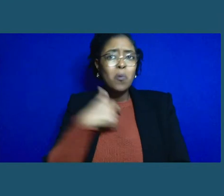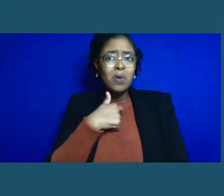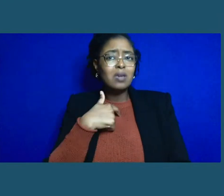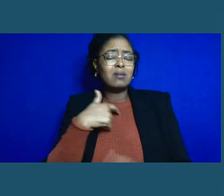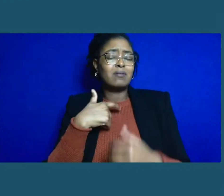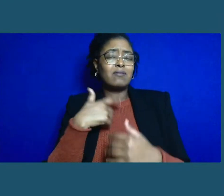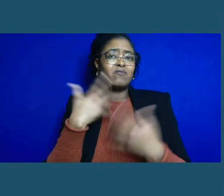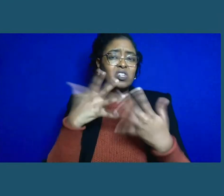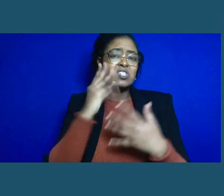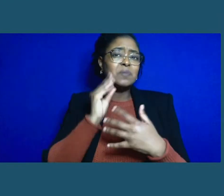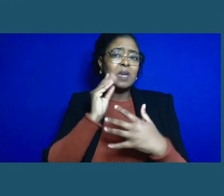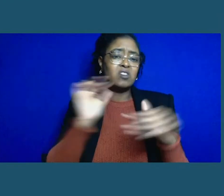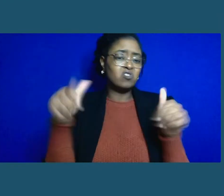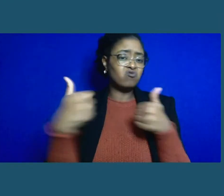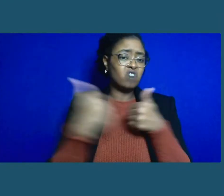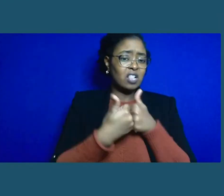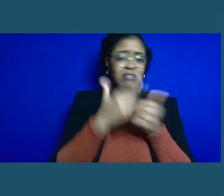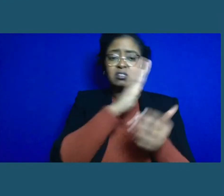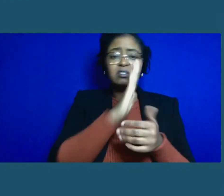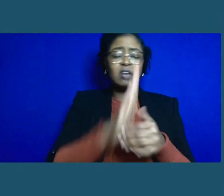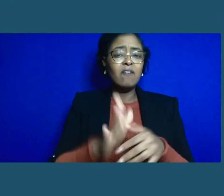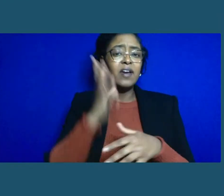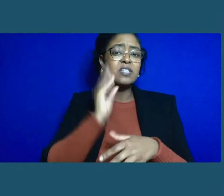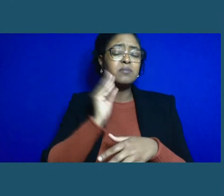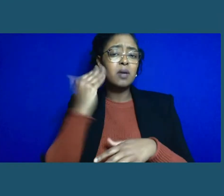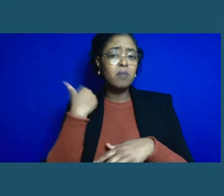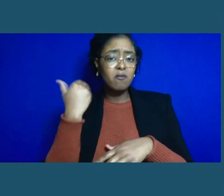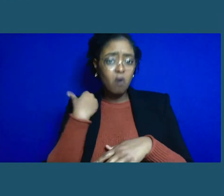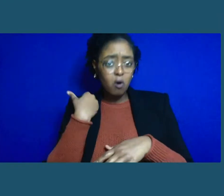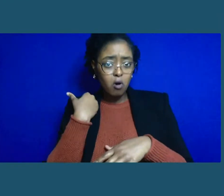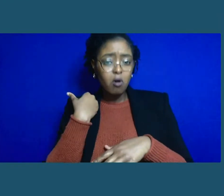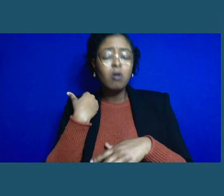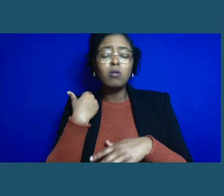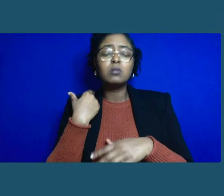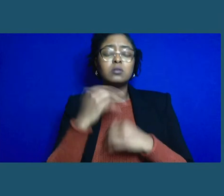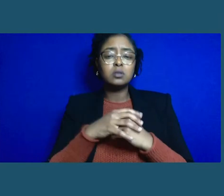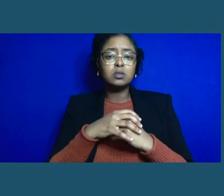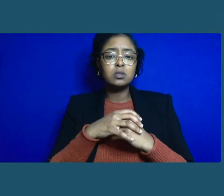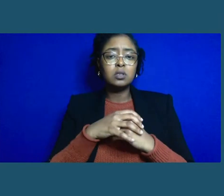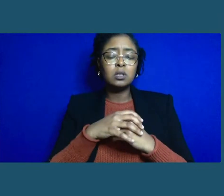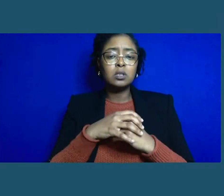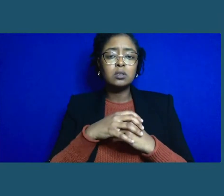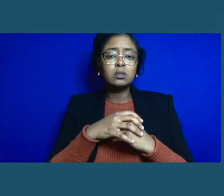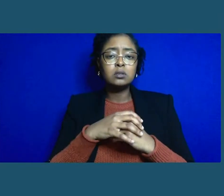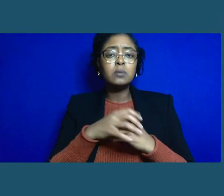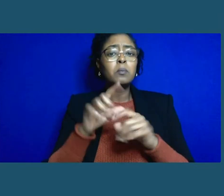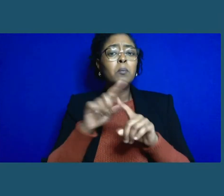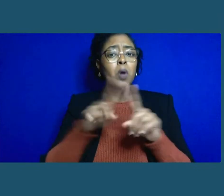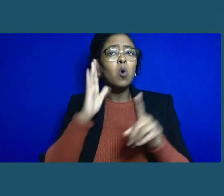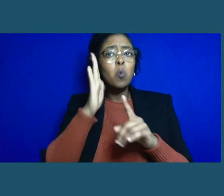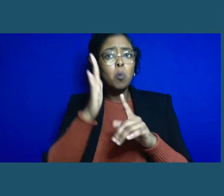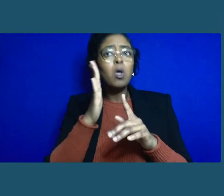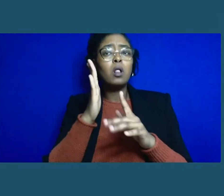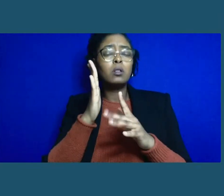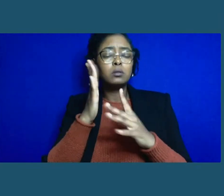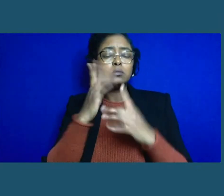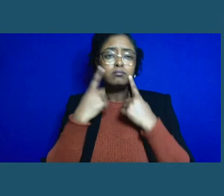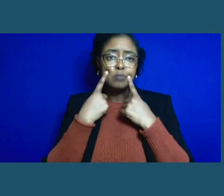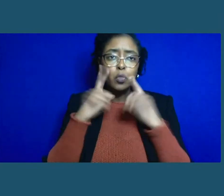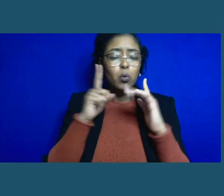of continuous improvement, and I'm certainly not going to say that when we've been challenged with issues that we've never been challenged within the way